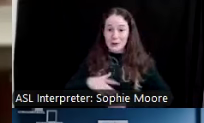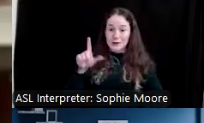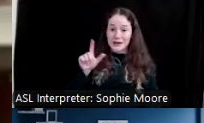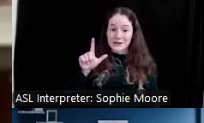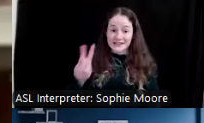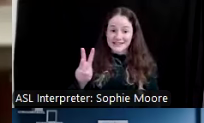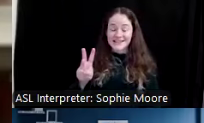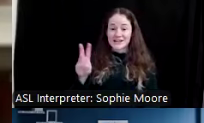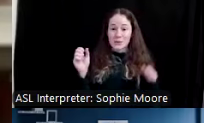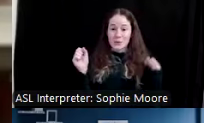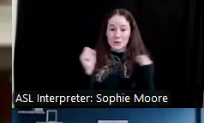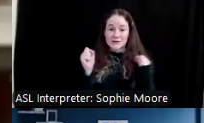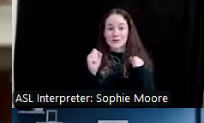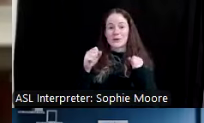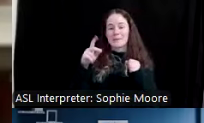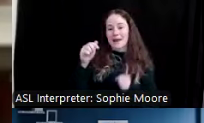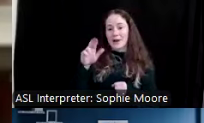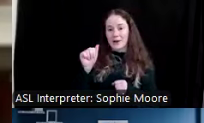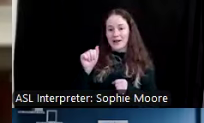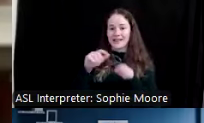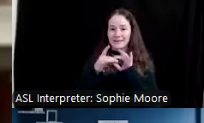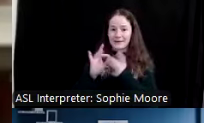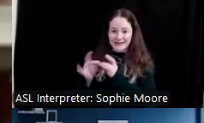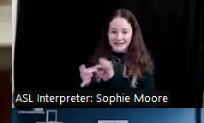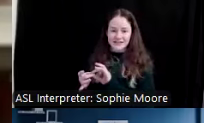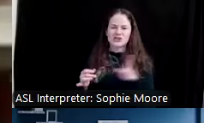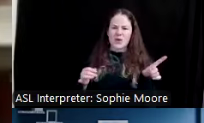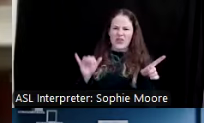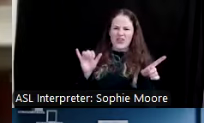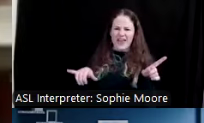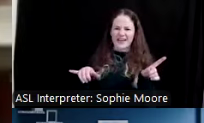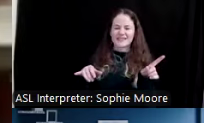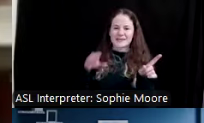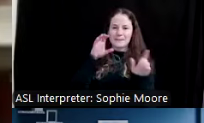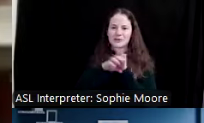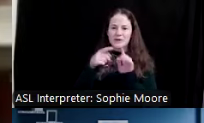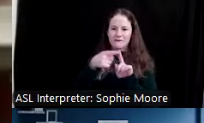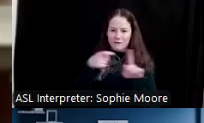very sketchy uh glitchy picture here, but this is Oksana Masters. She is an